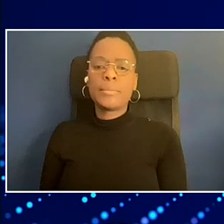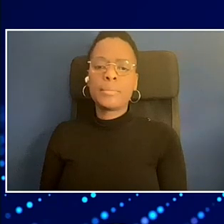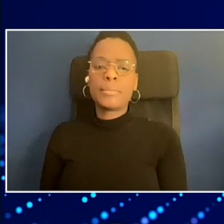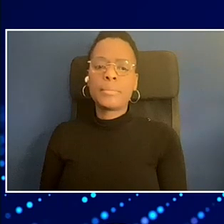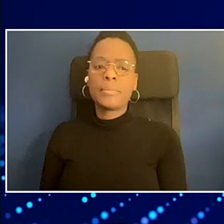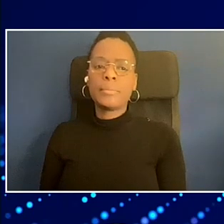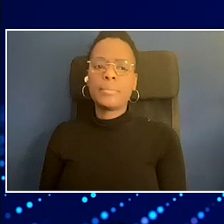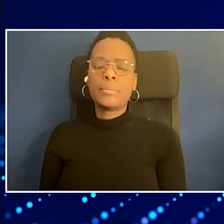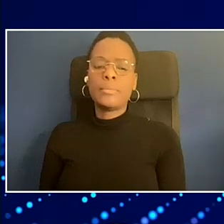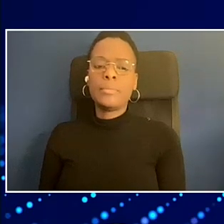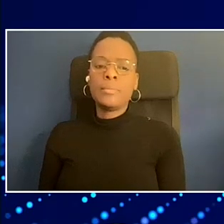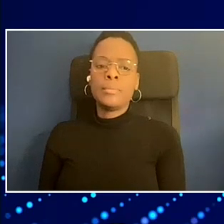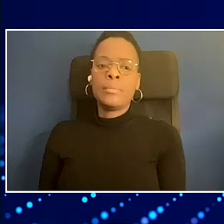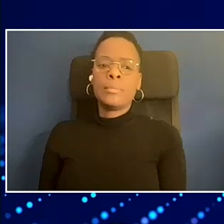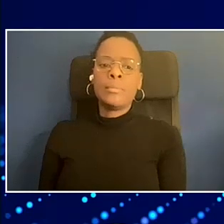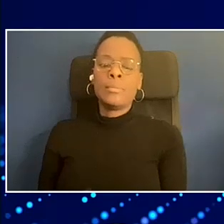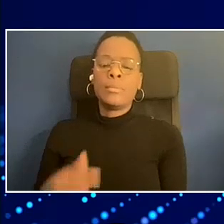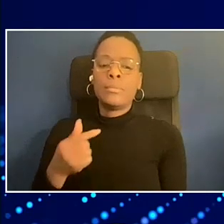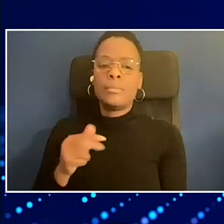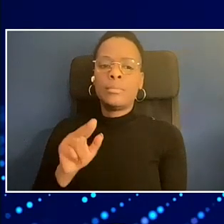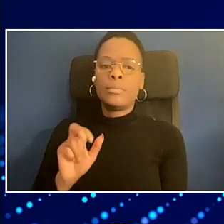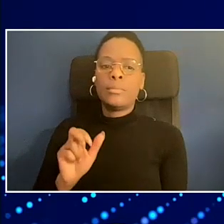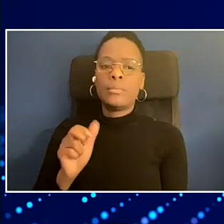Well, I can say that we don't retain data